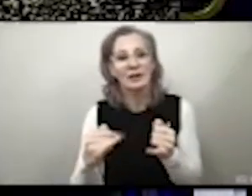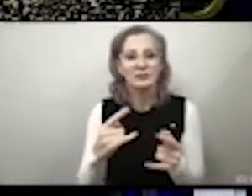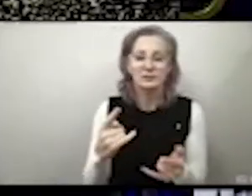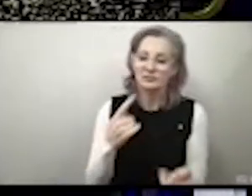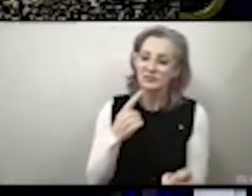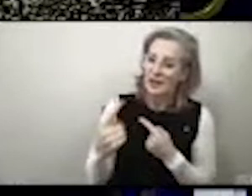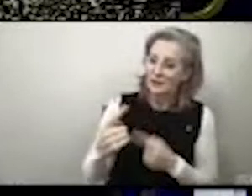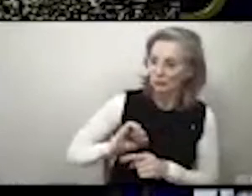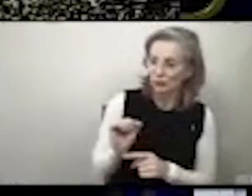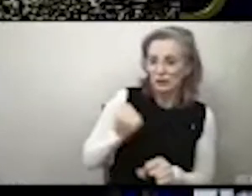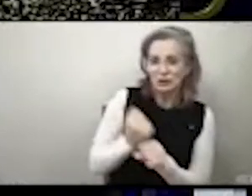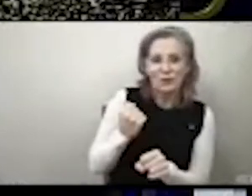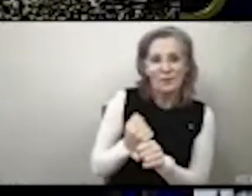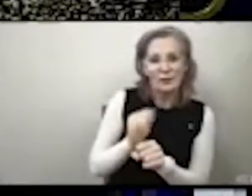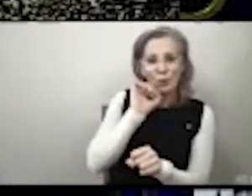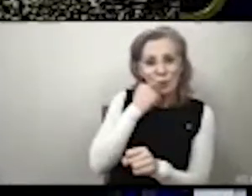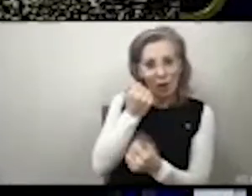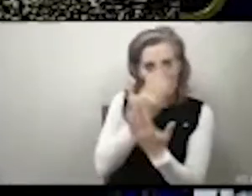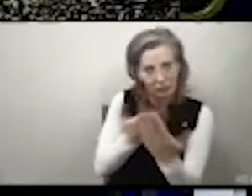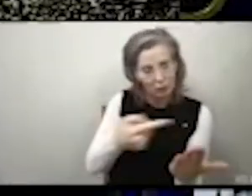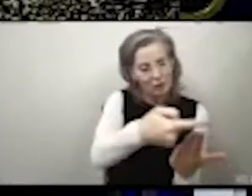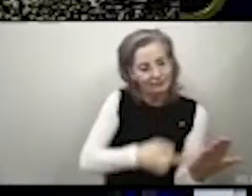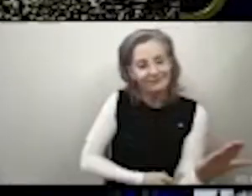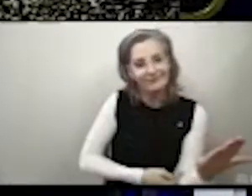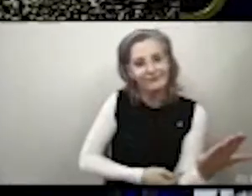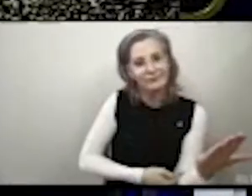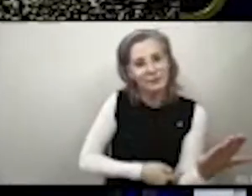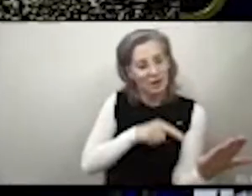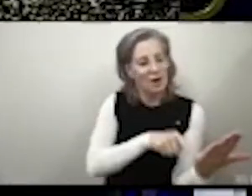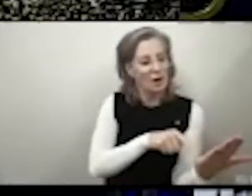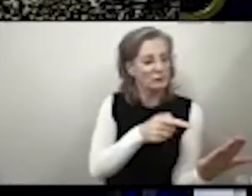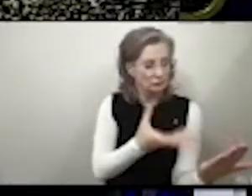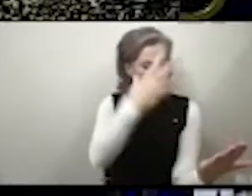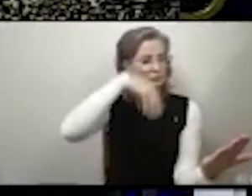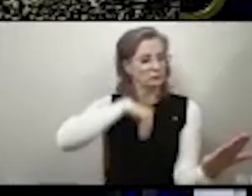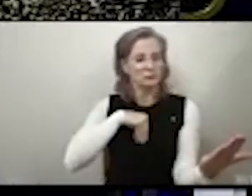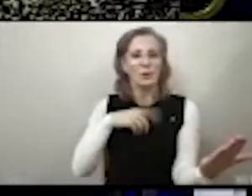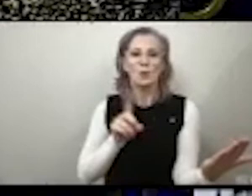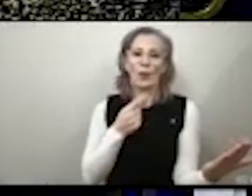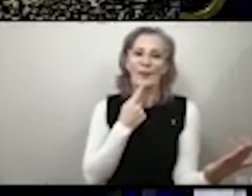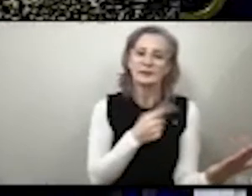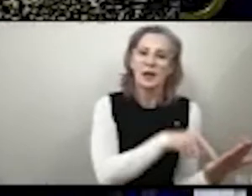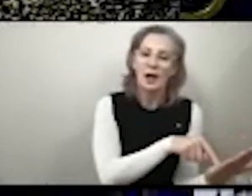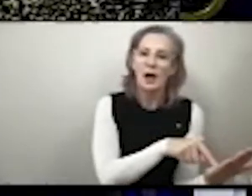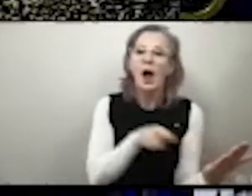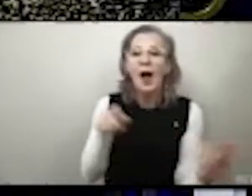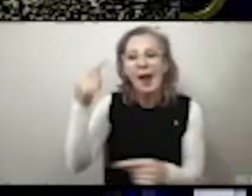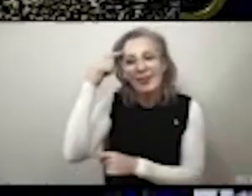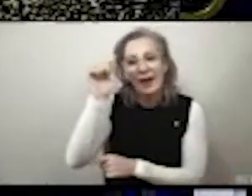and take seriously what it says. And then I take it from what you say, that one of the things you would want governments in Edinburgh to look at